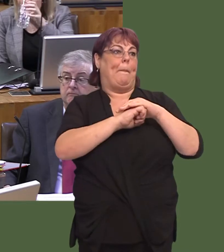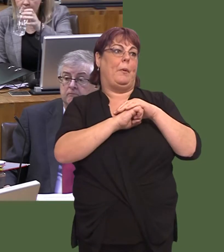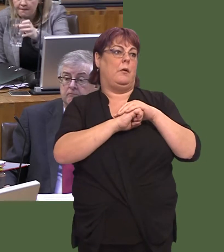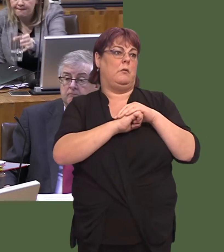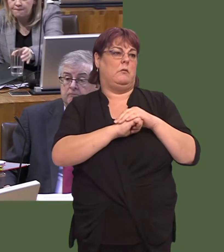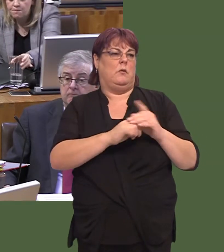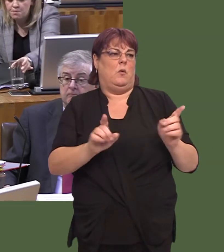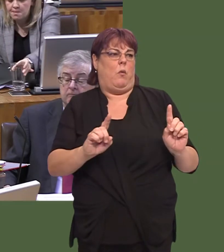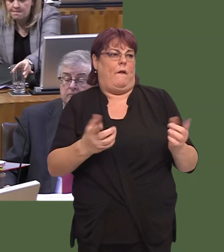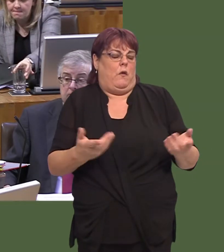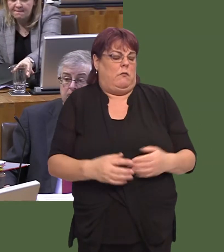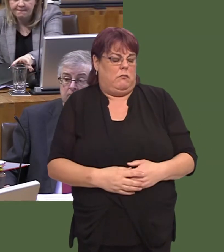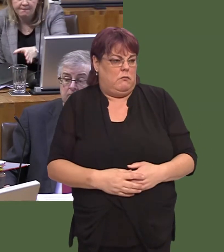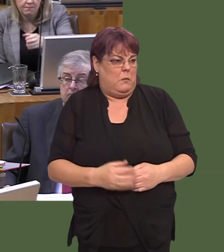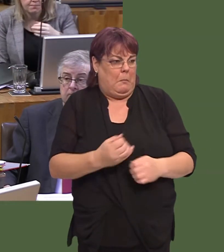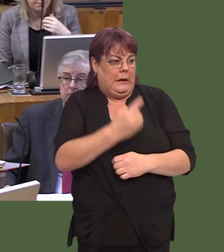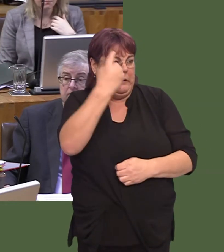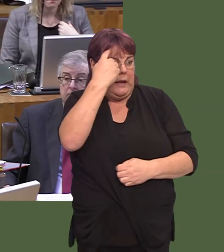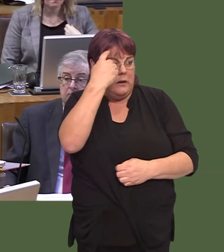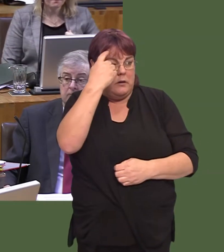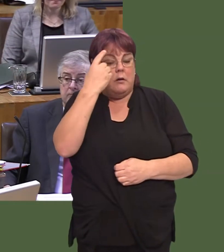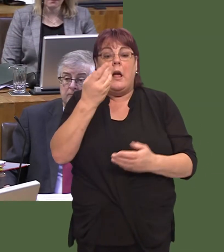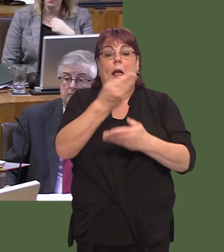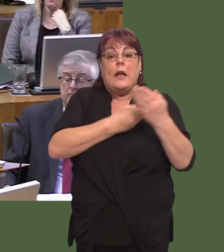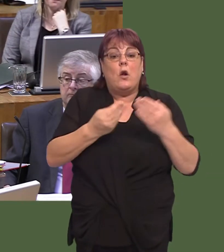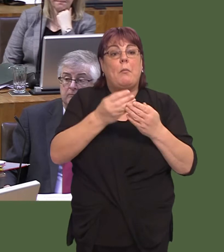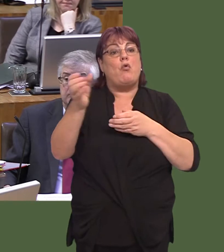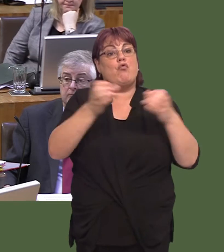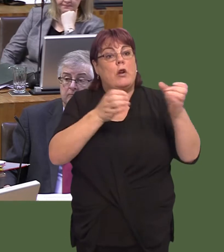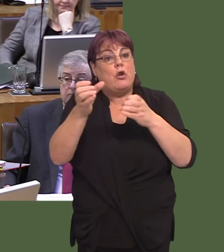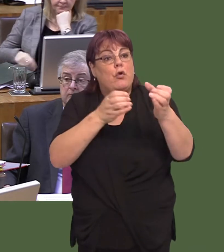Surely an economy needs to recruit according to its needs, not have an artificial cap.